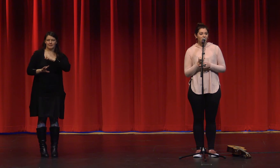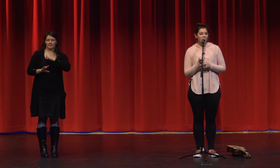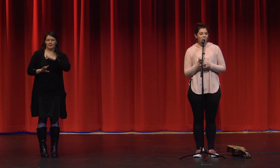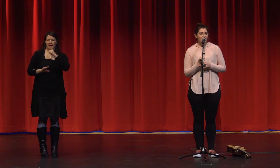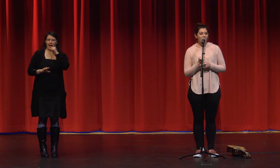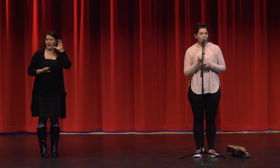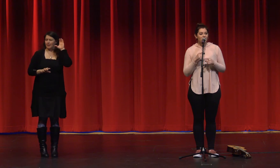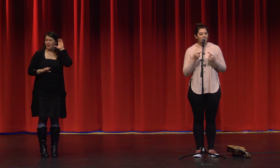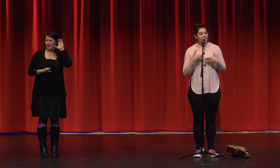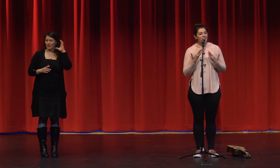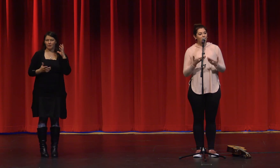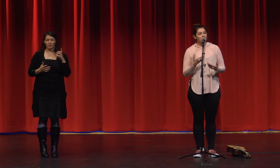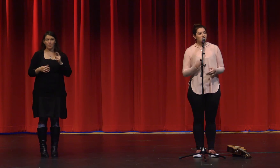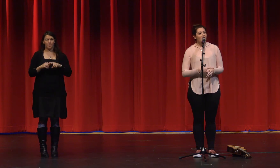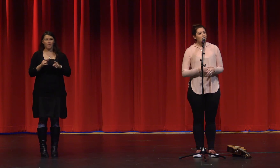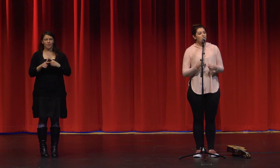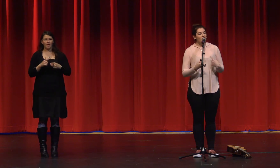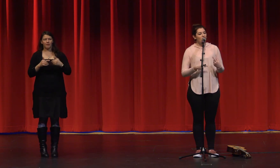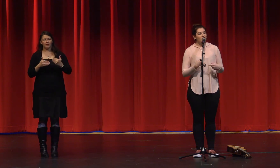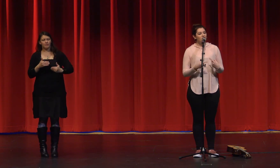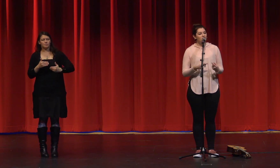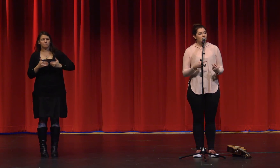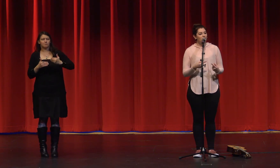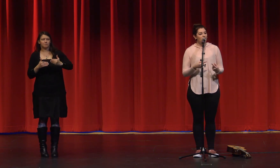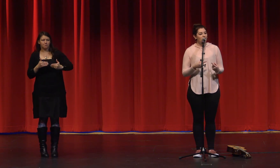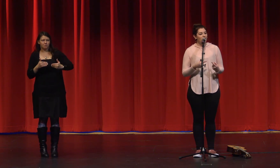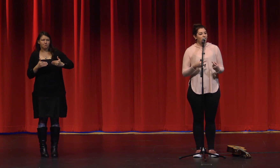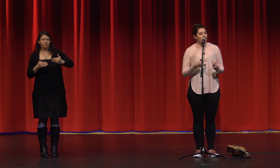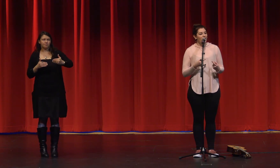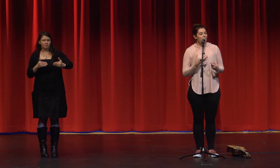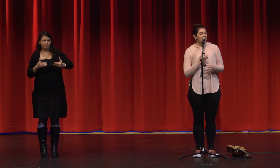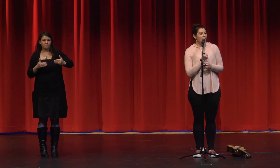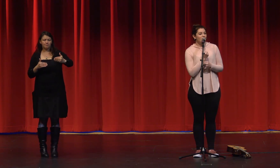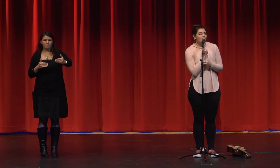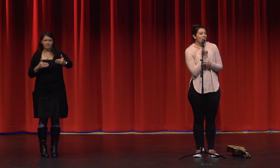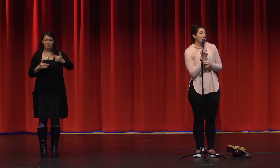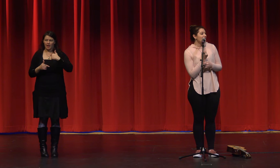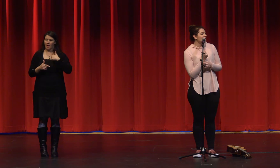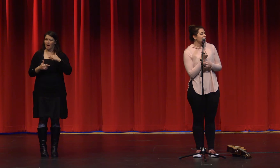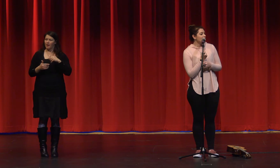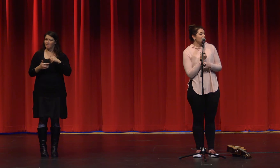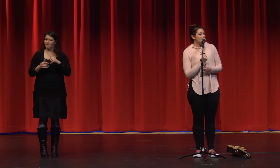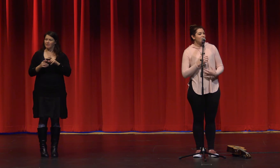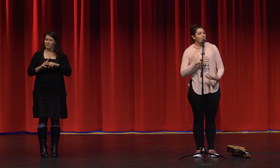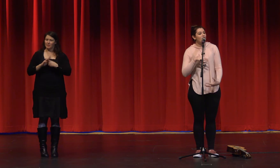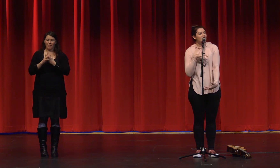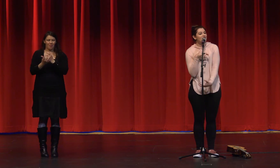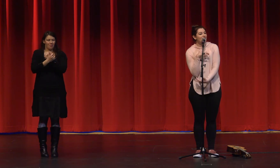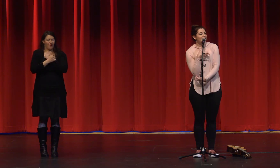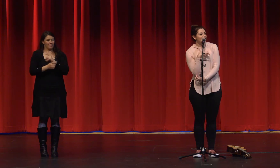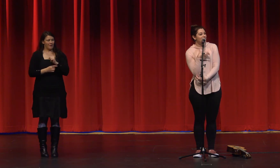But then, after time went on, I began to love it because I felt connected to